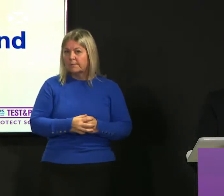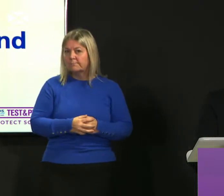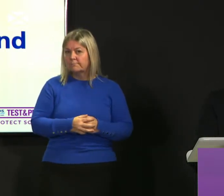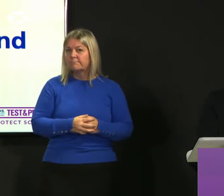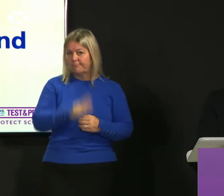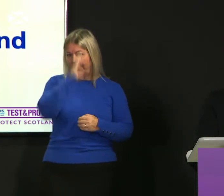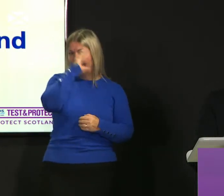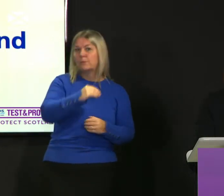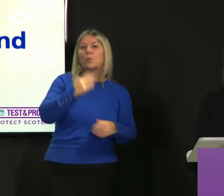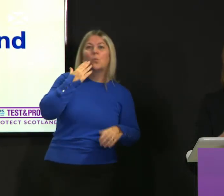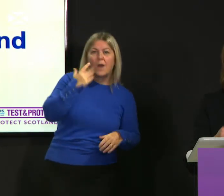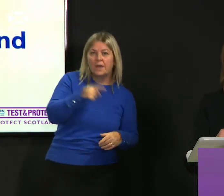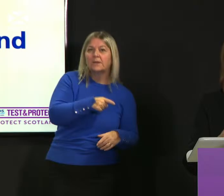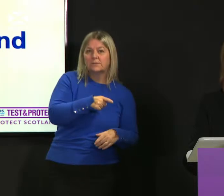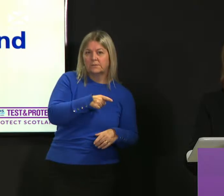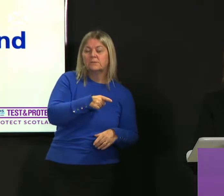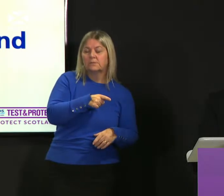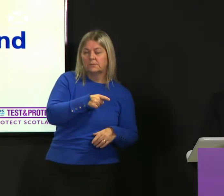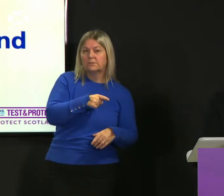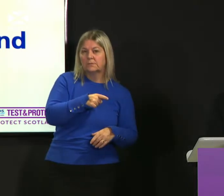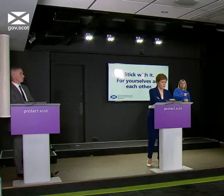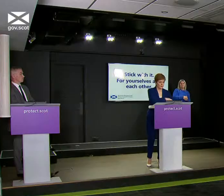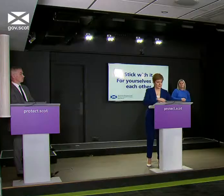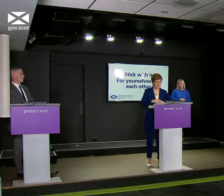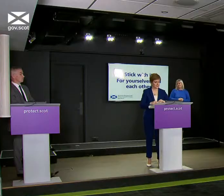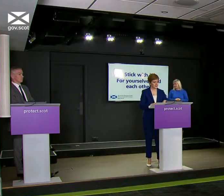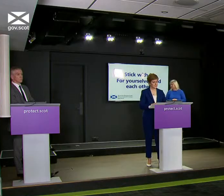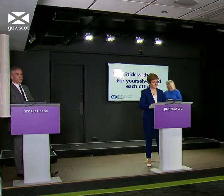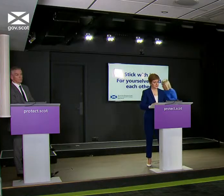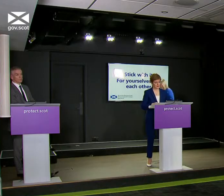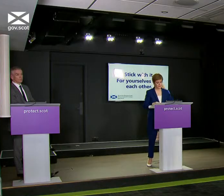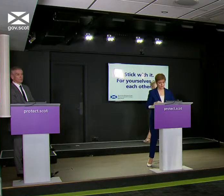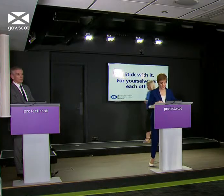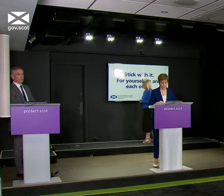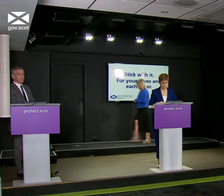before what they have has already been used. Fraser Knight from Global.